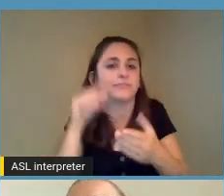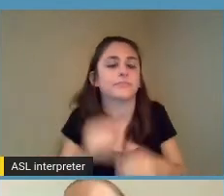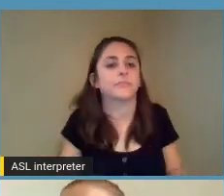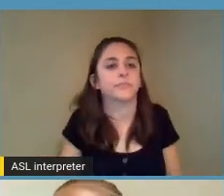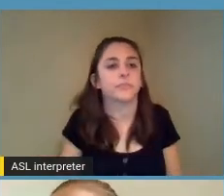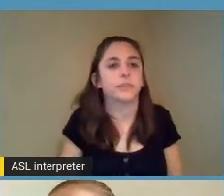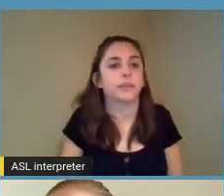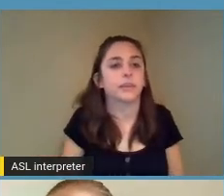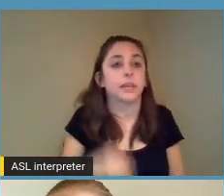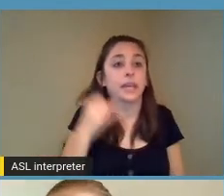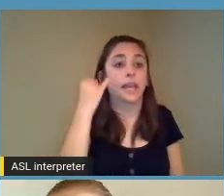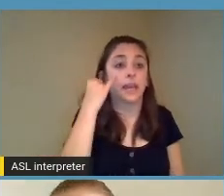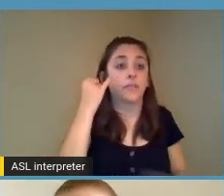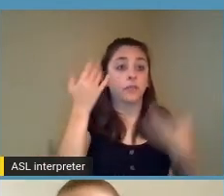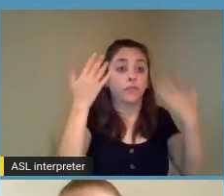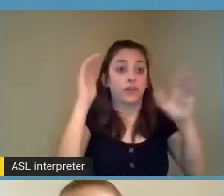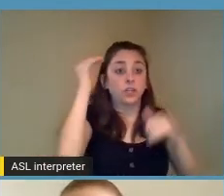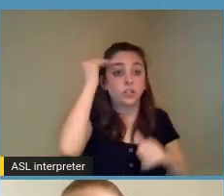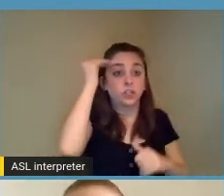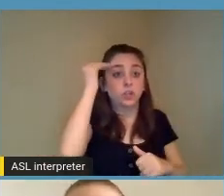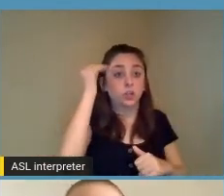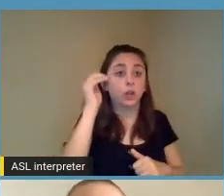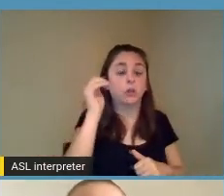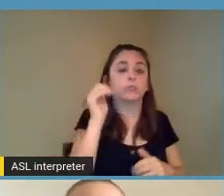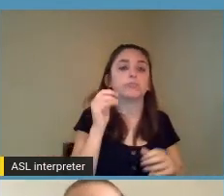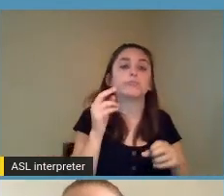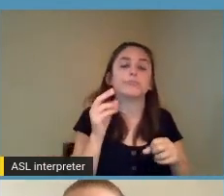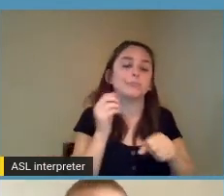already know how to use Adobe Audition for something for example if you already make